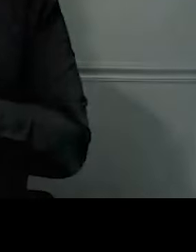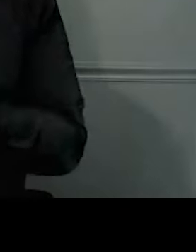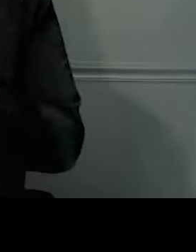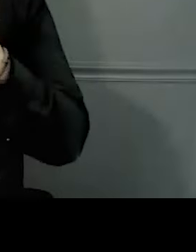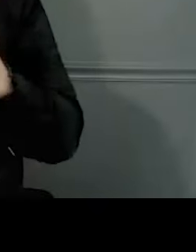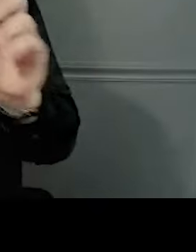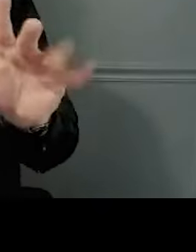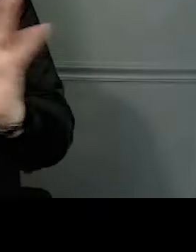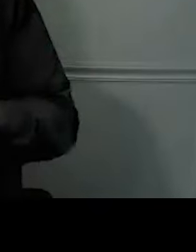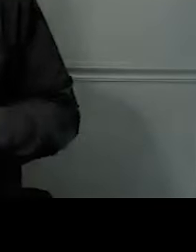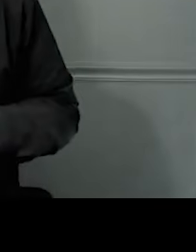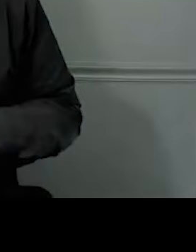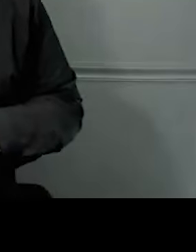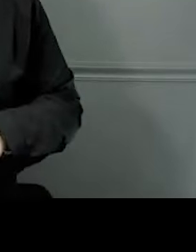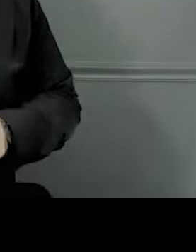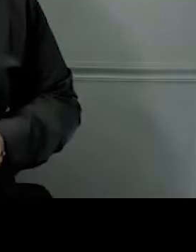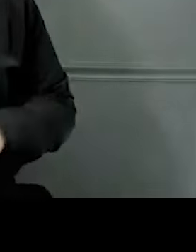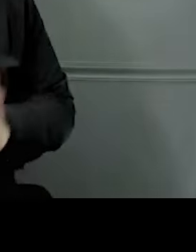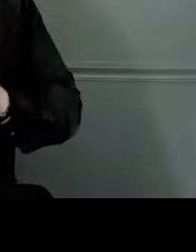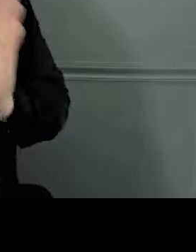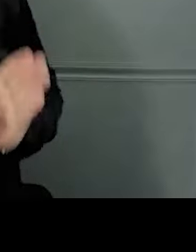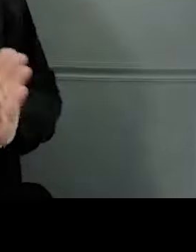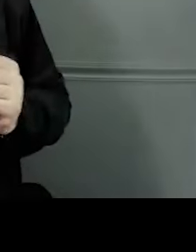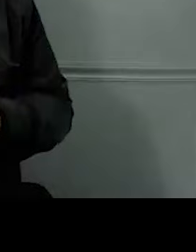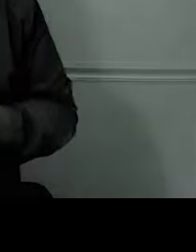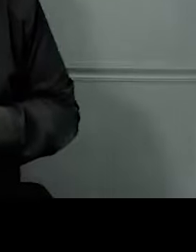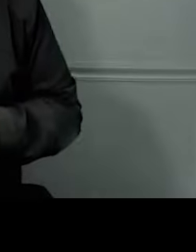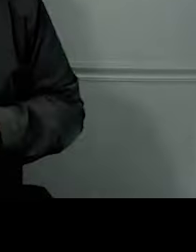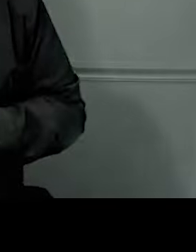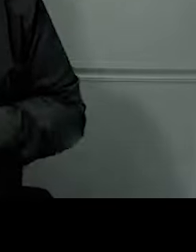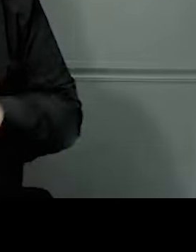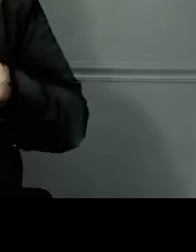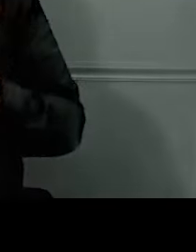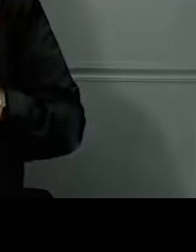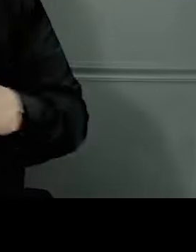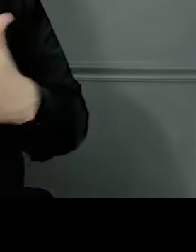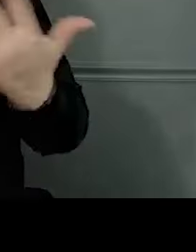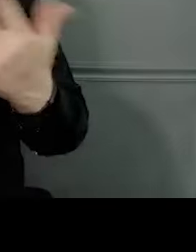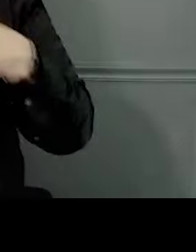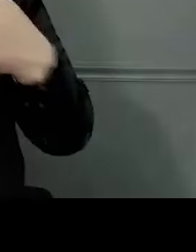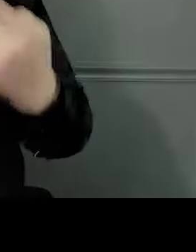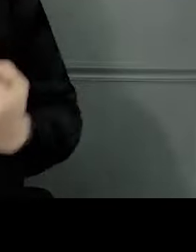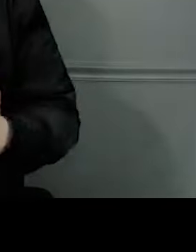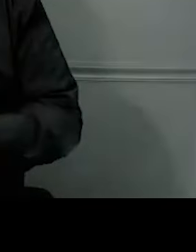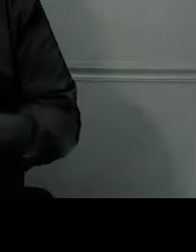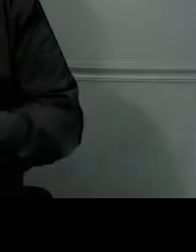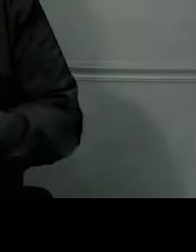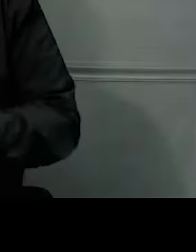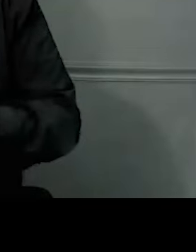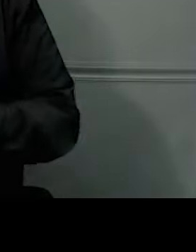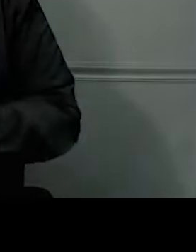I'm a reviewer for, and then they list ten agencies. We don't need all ten. We get the concept that you're a reviewer.